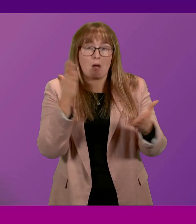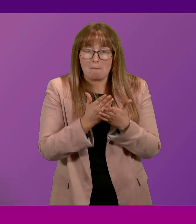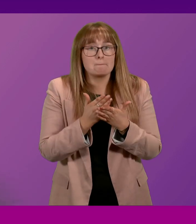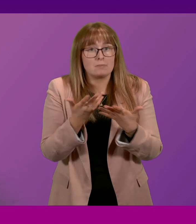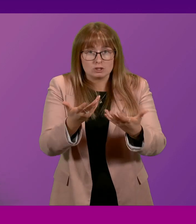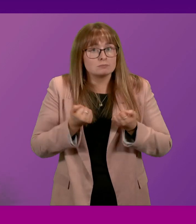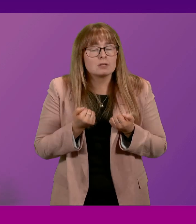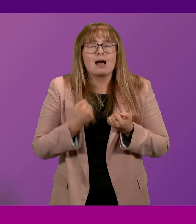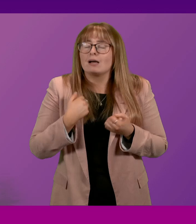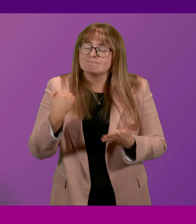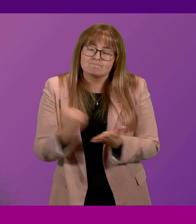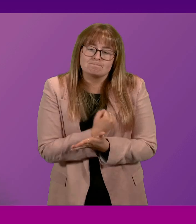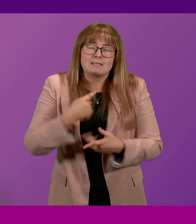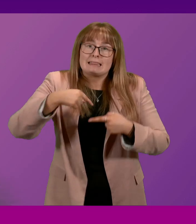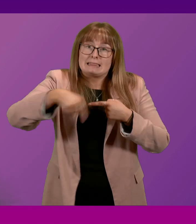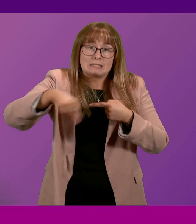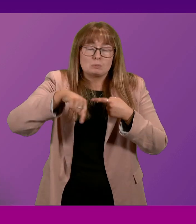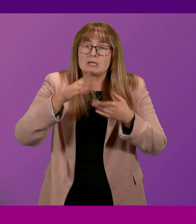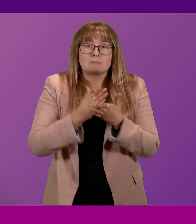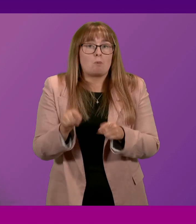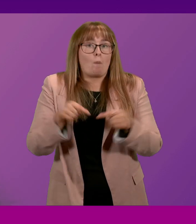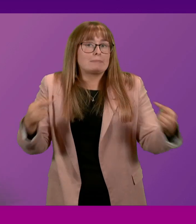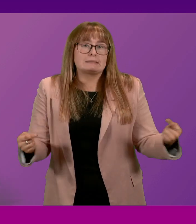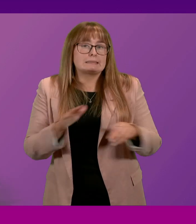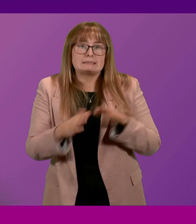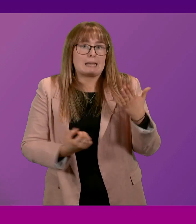I am afraid that this week represented a turning point in that respect, and I